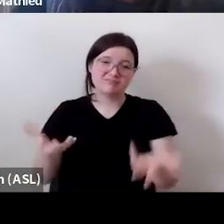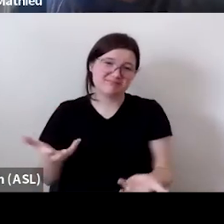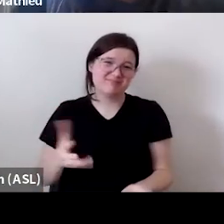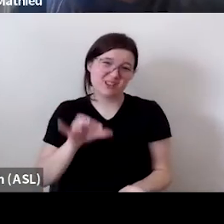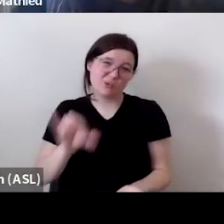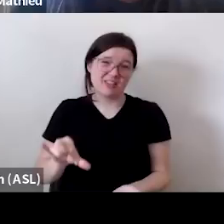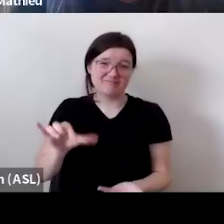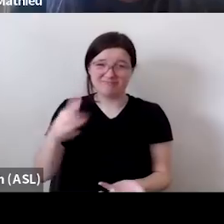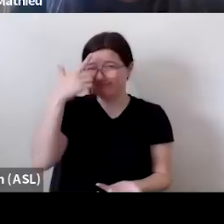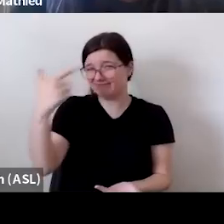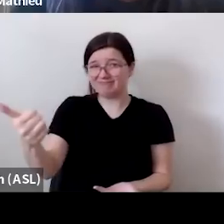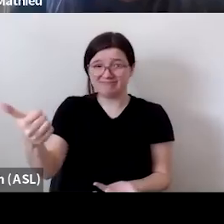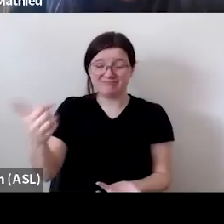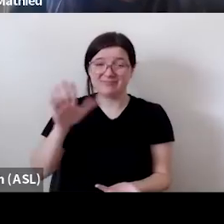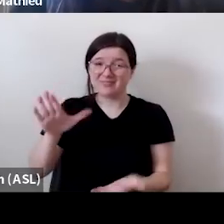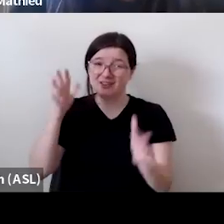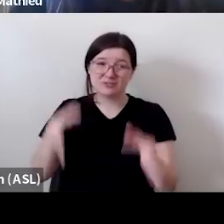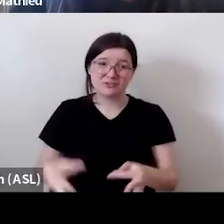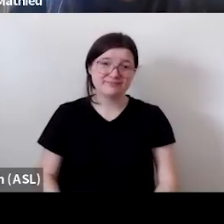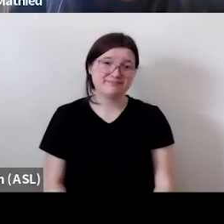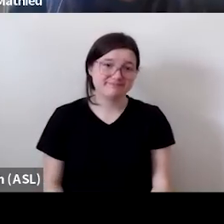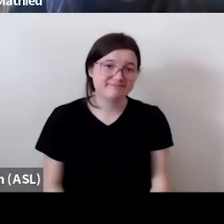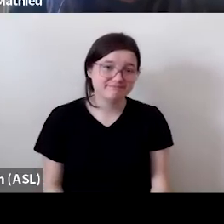That's really helpful. Do any of the speakers want to add to that?